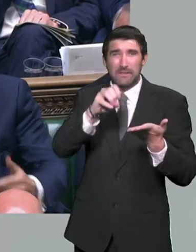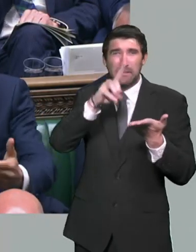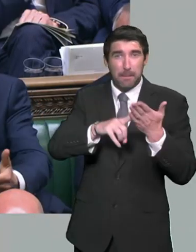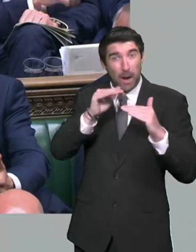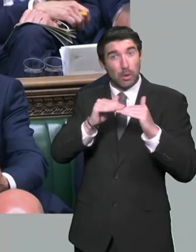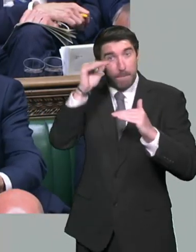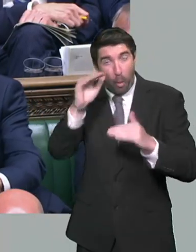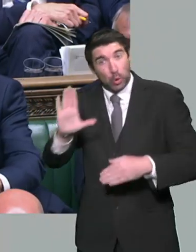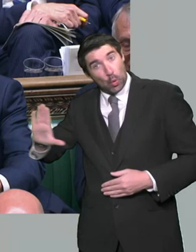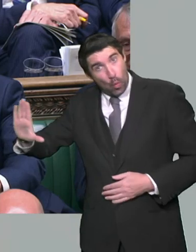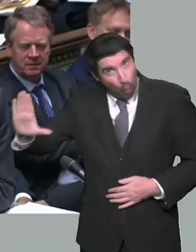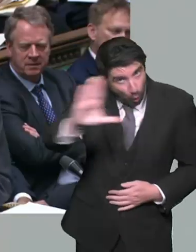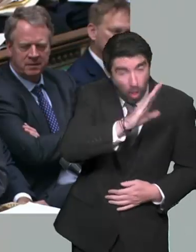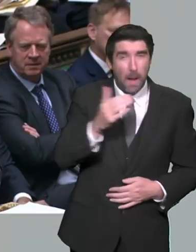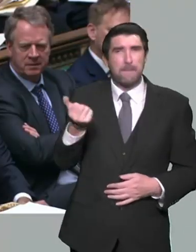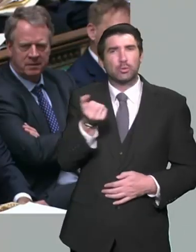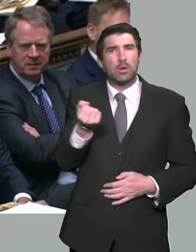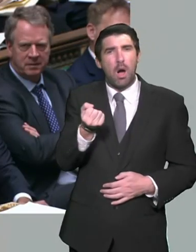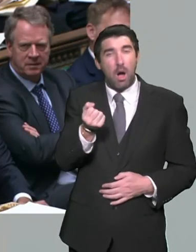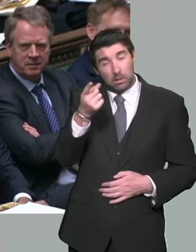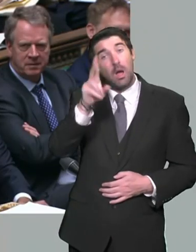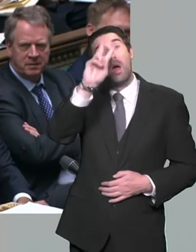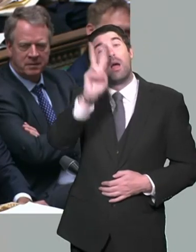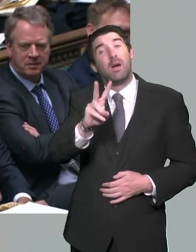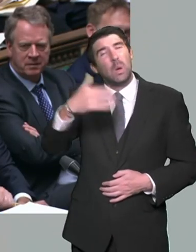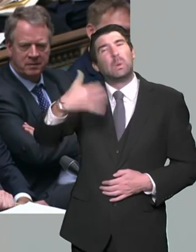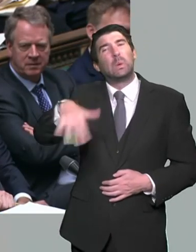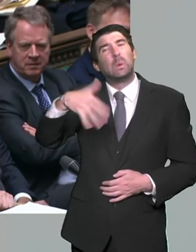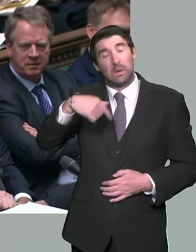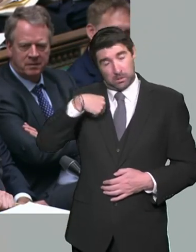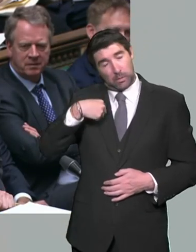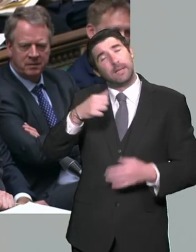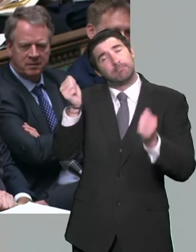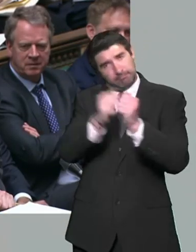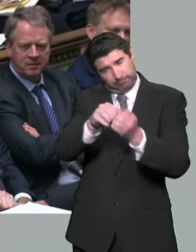He talks about the cost of energy; everybody is going to get another £400 to help them